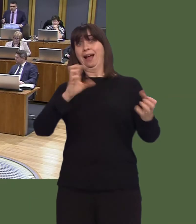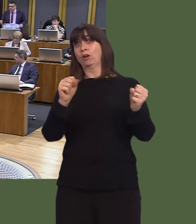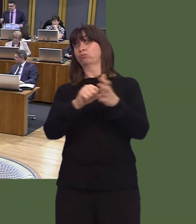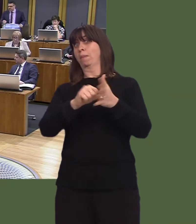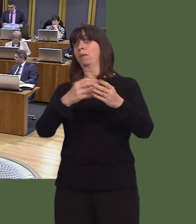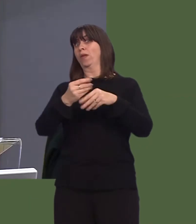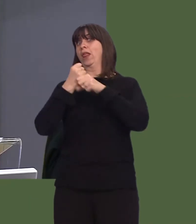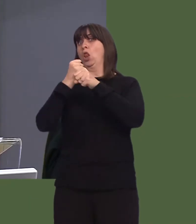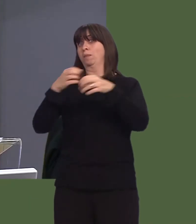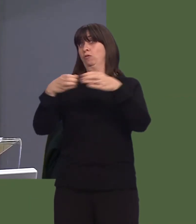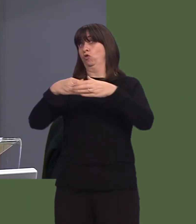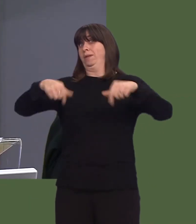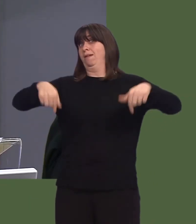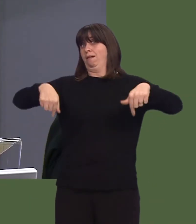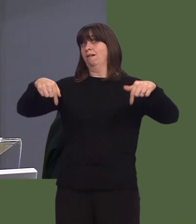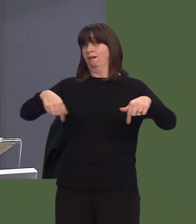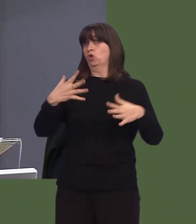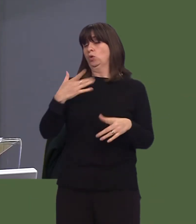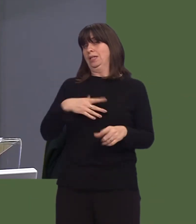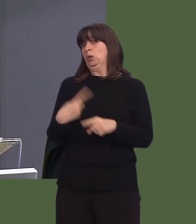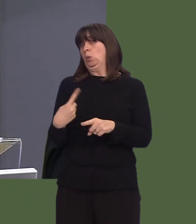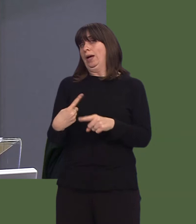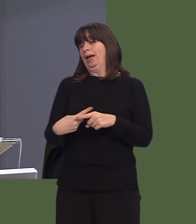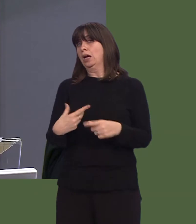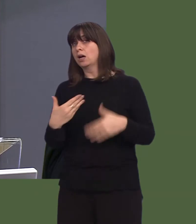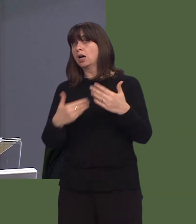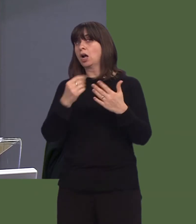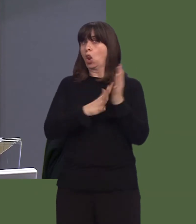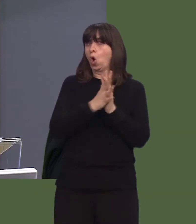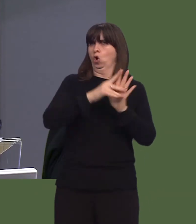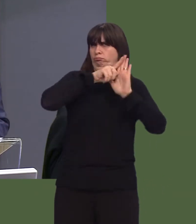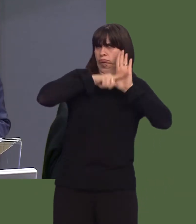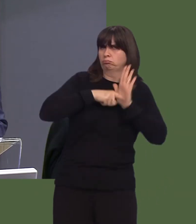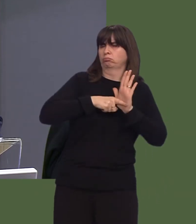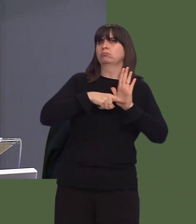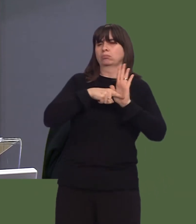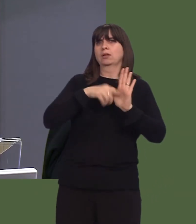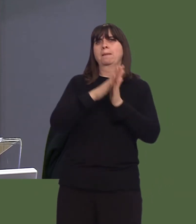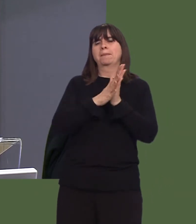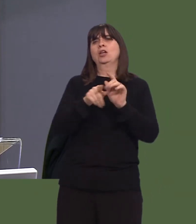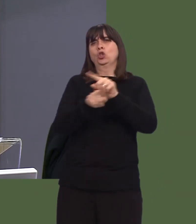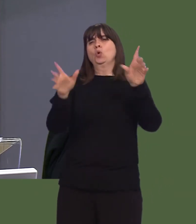lobbyists here and move quickly to introduce legislation that will legally register them,